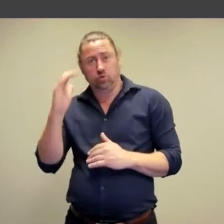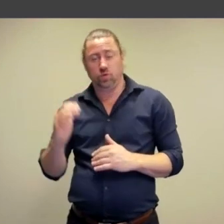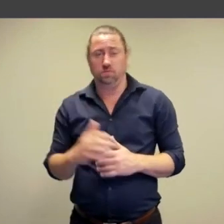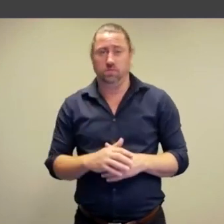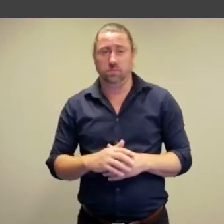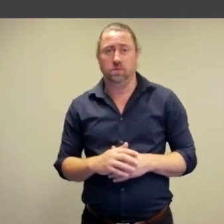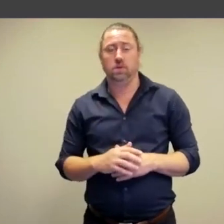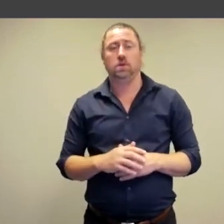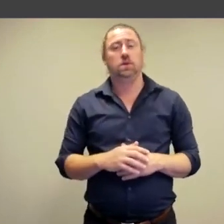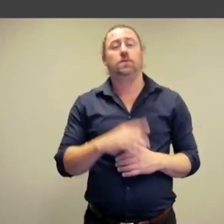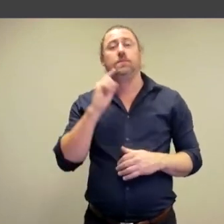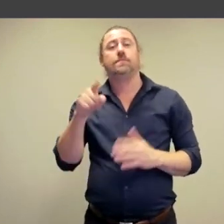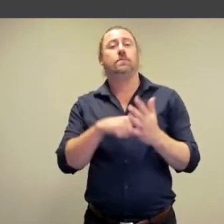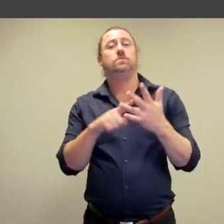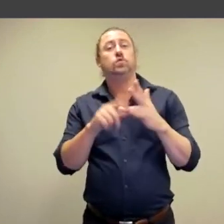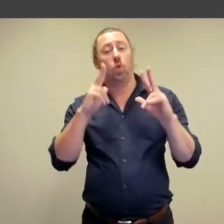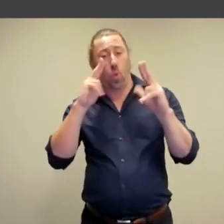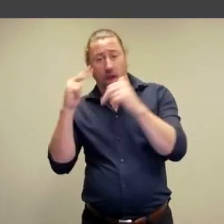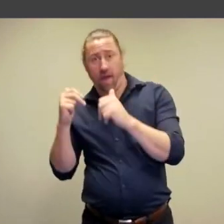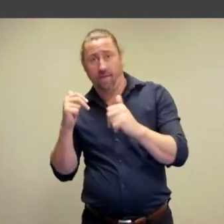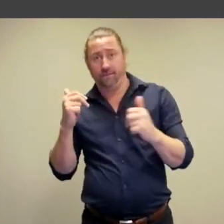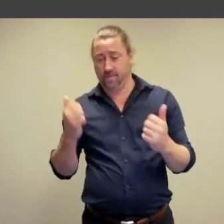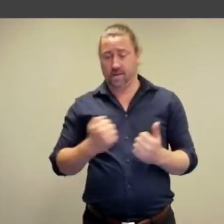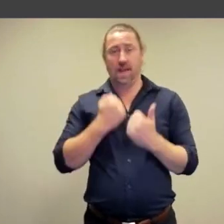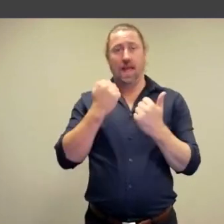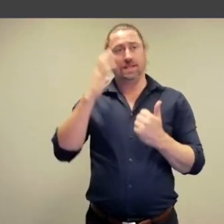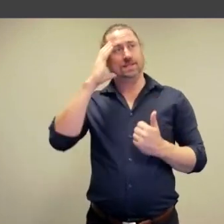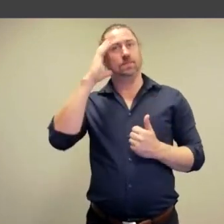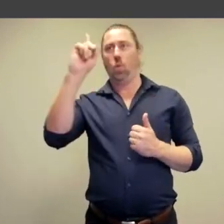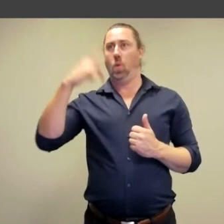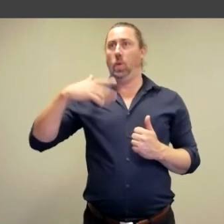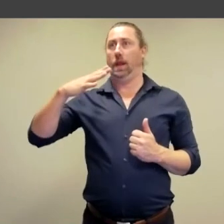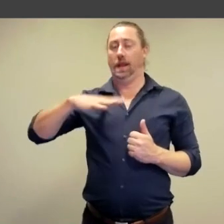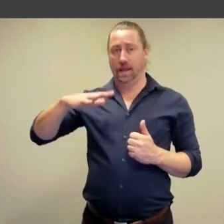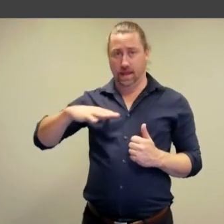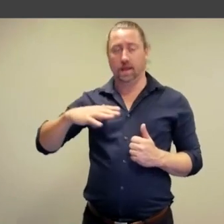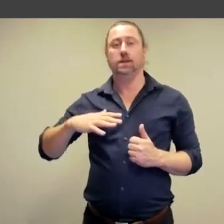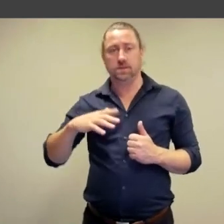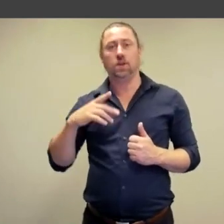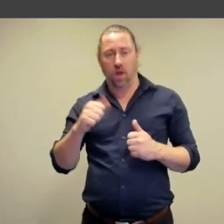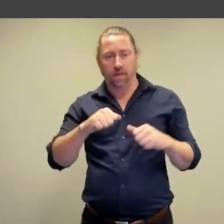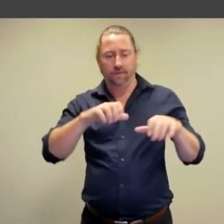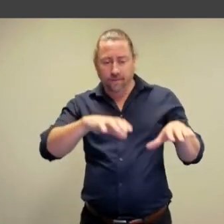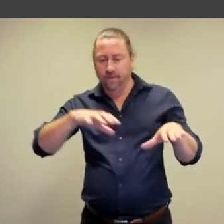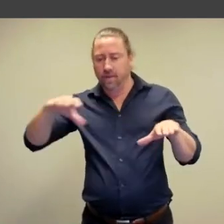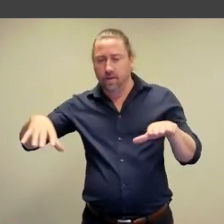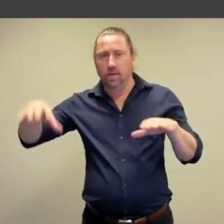act of looking after our sleeping needs,